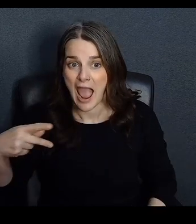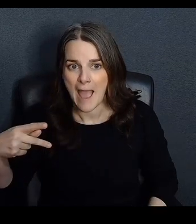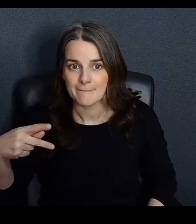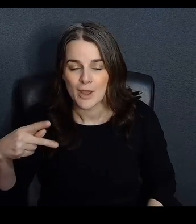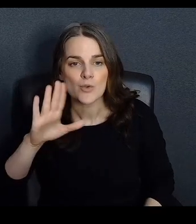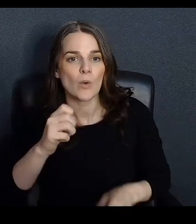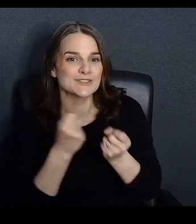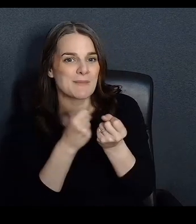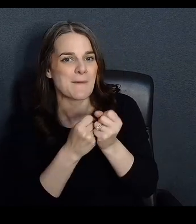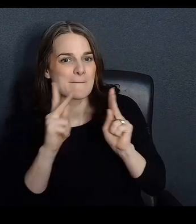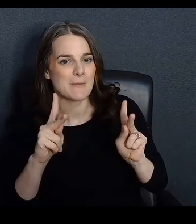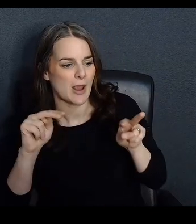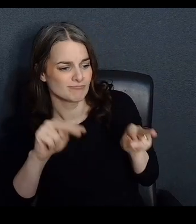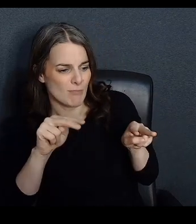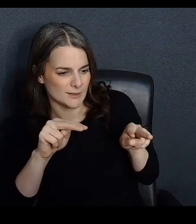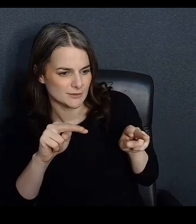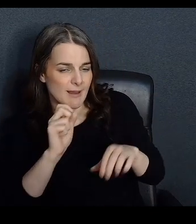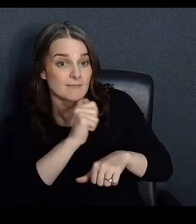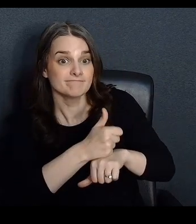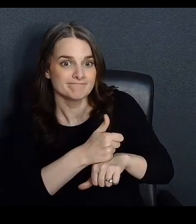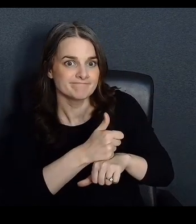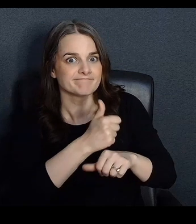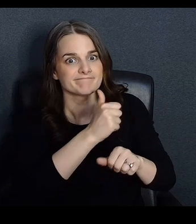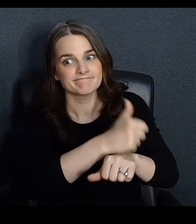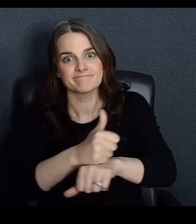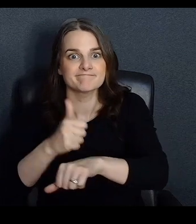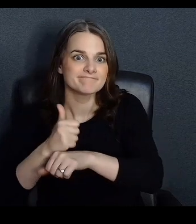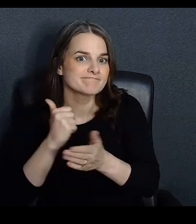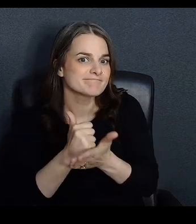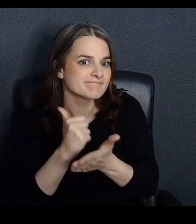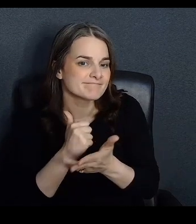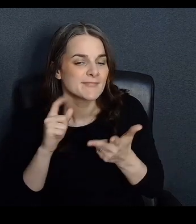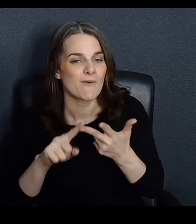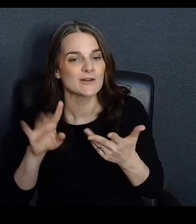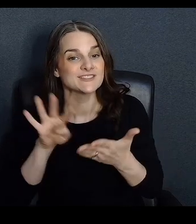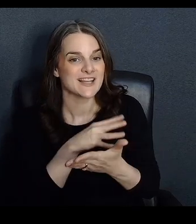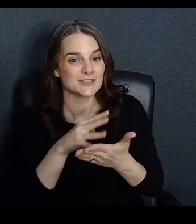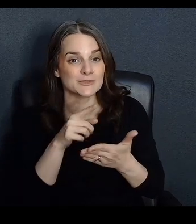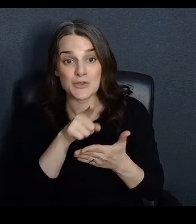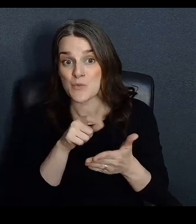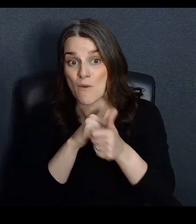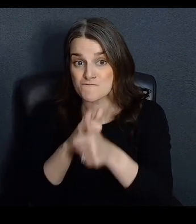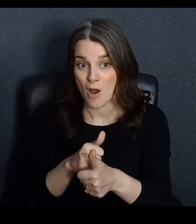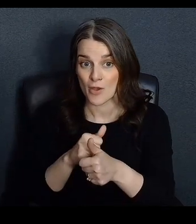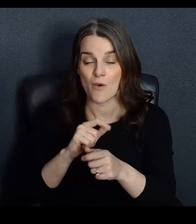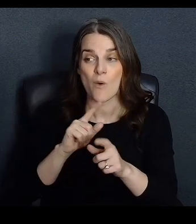are able to help monitor it, help assist with setting it up, making those schedules for you to follow from afar.